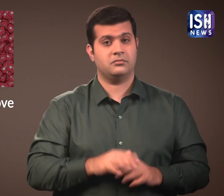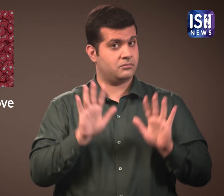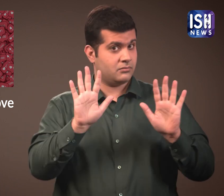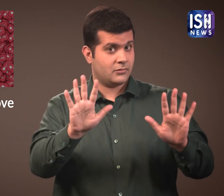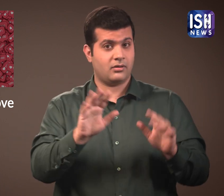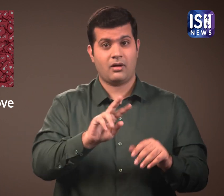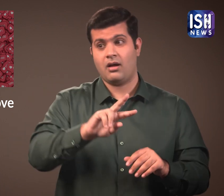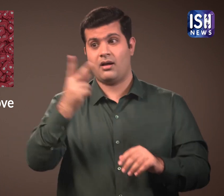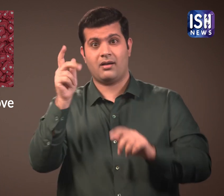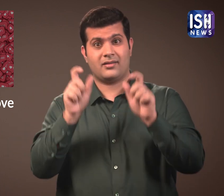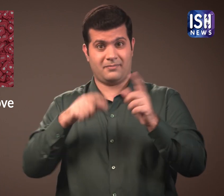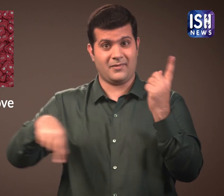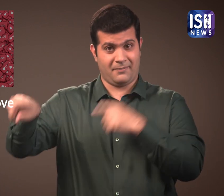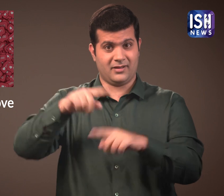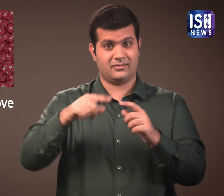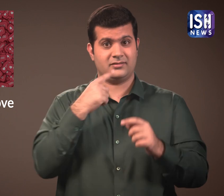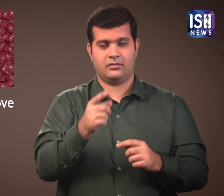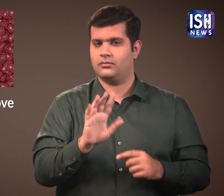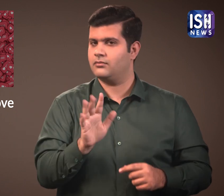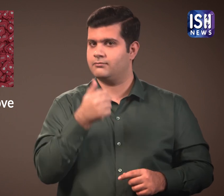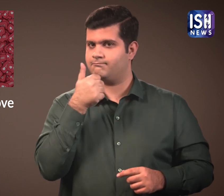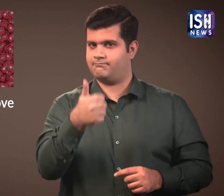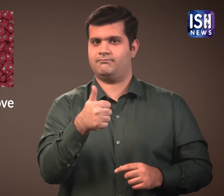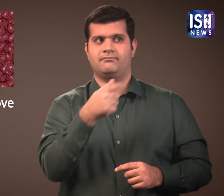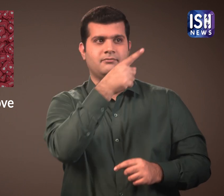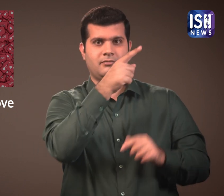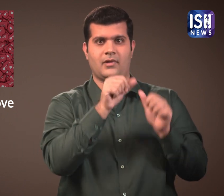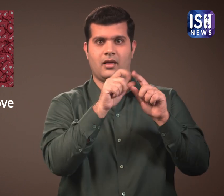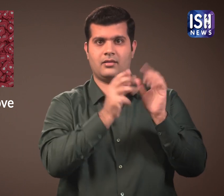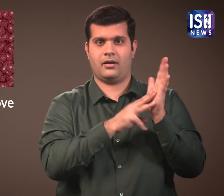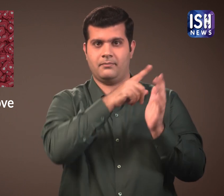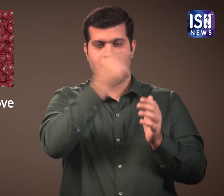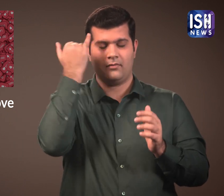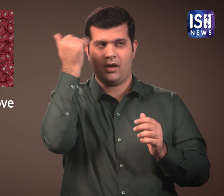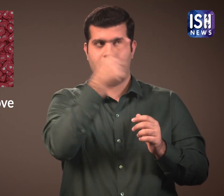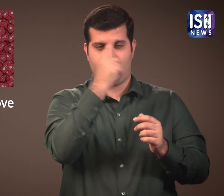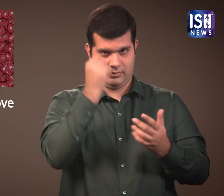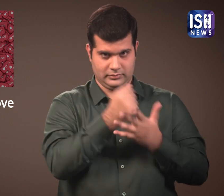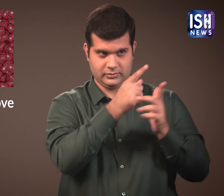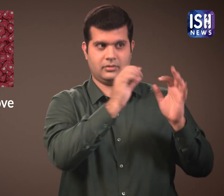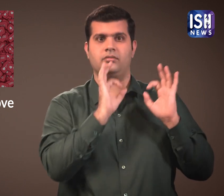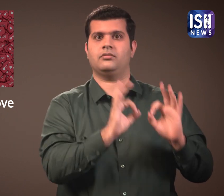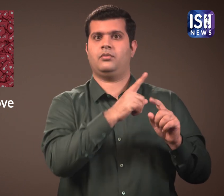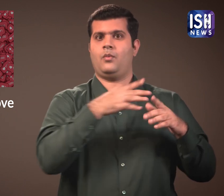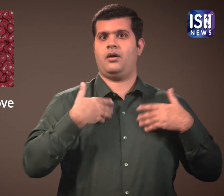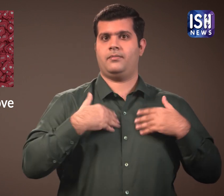However many are happy with Adam’s decision.